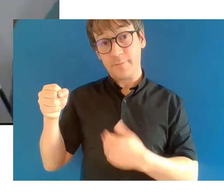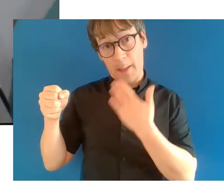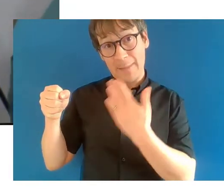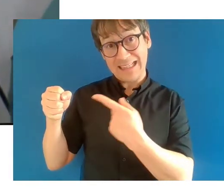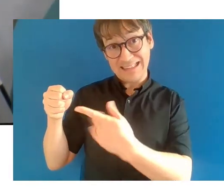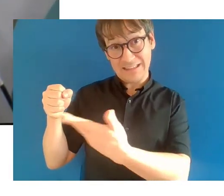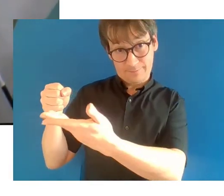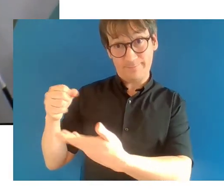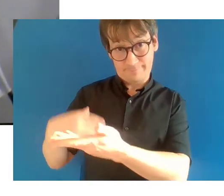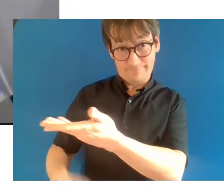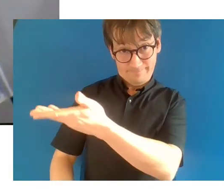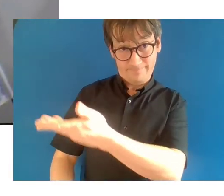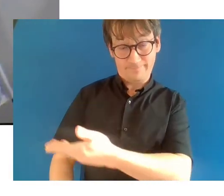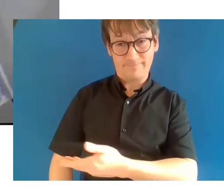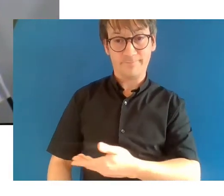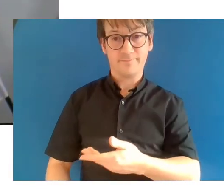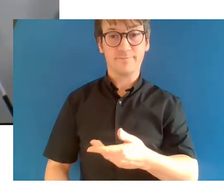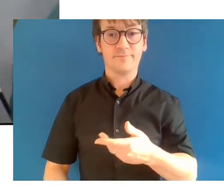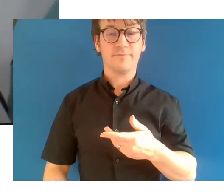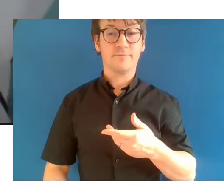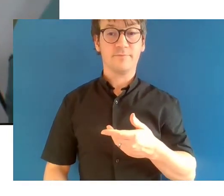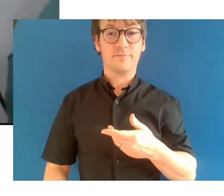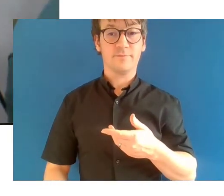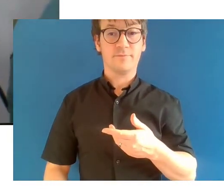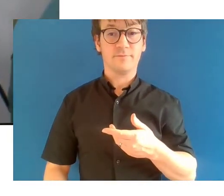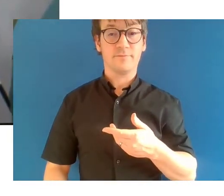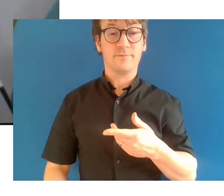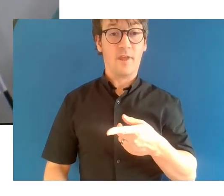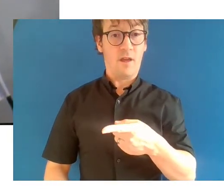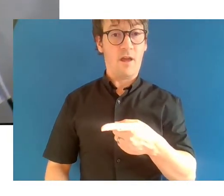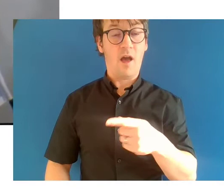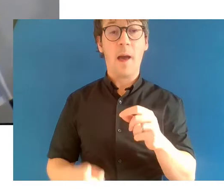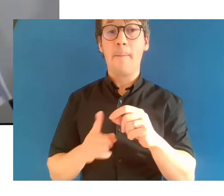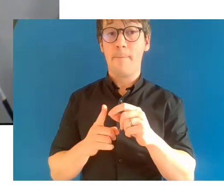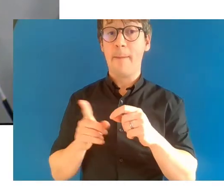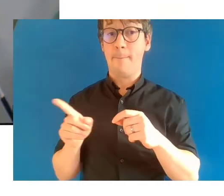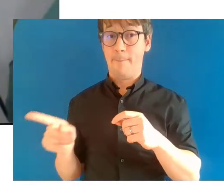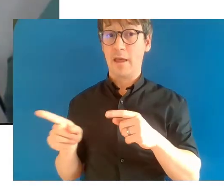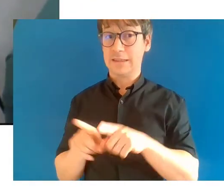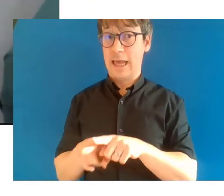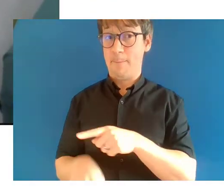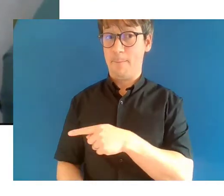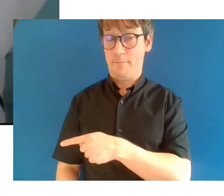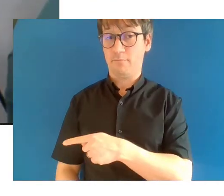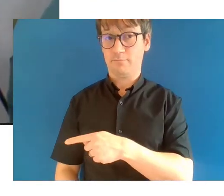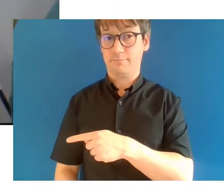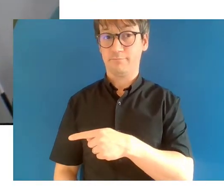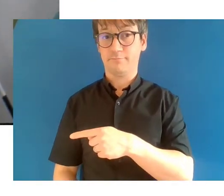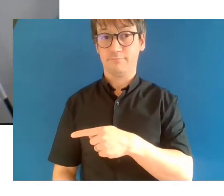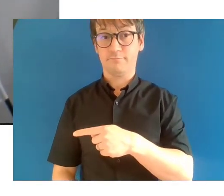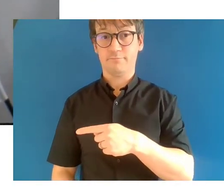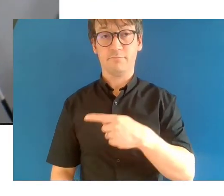So Alex if you could open the fridge please, and Pepper will give a reminder to Alex when